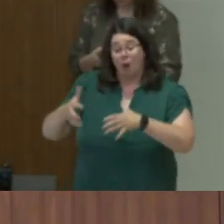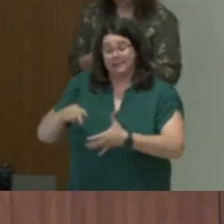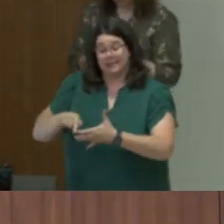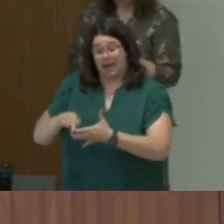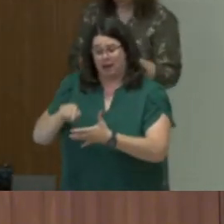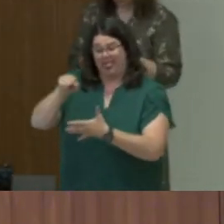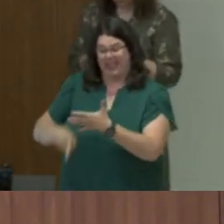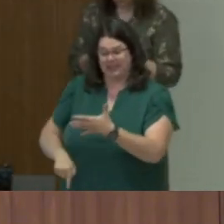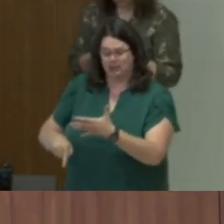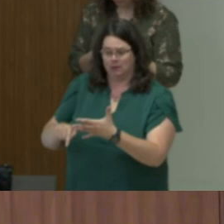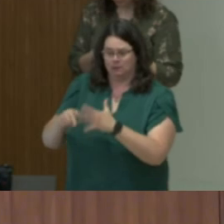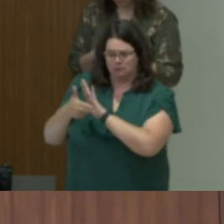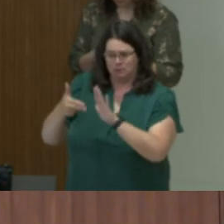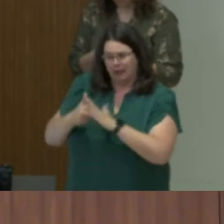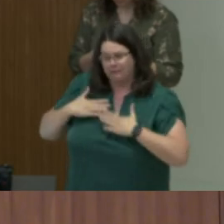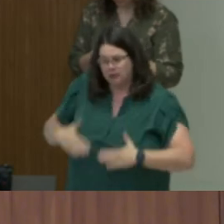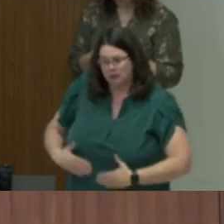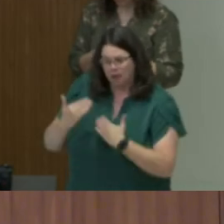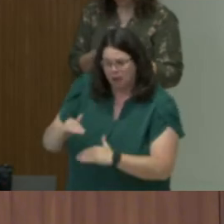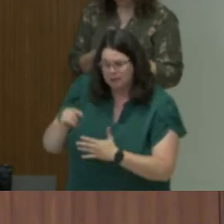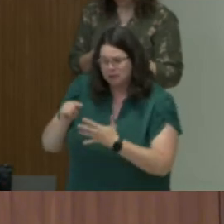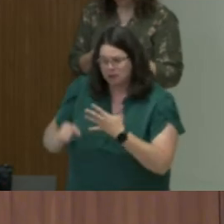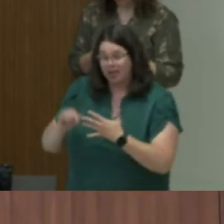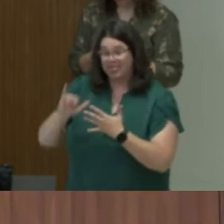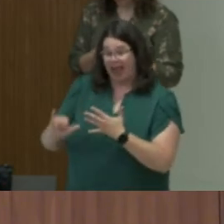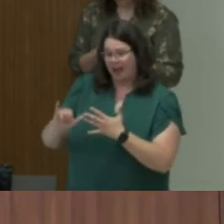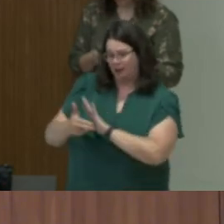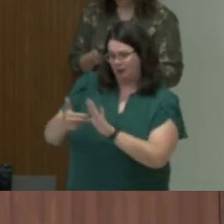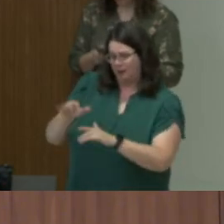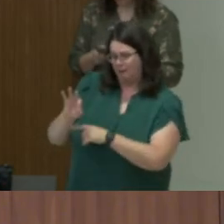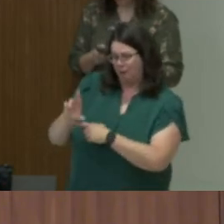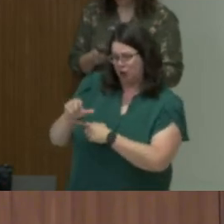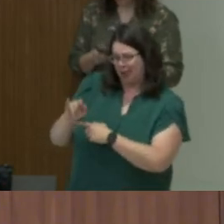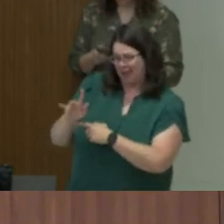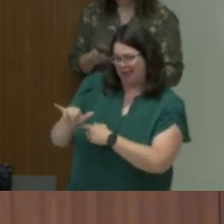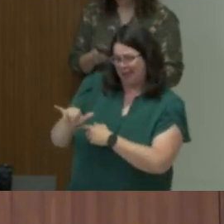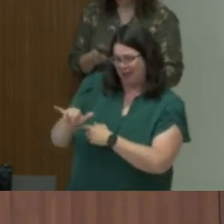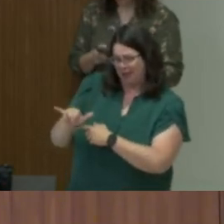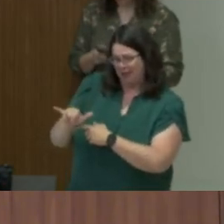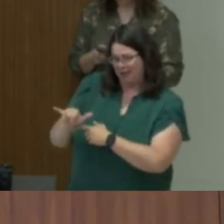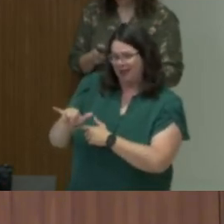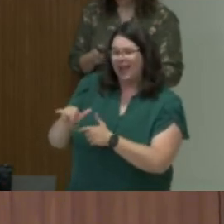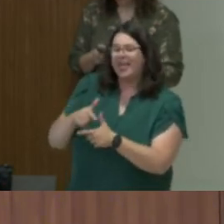and focus on them alone, then you're right. We're left with a kind of chocolate box of the individual, which takes us back